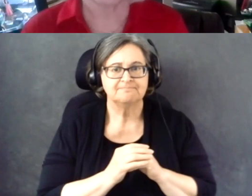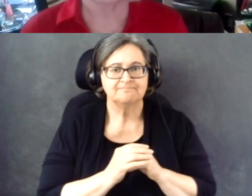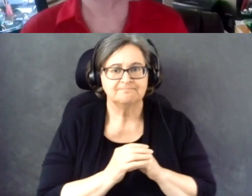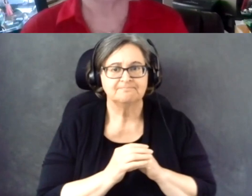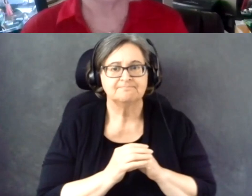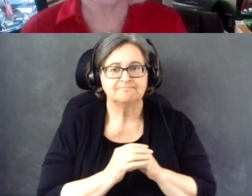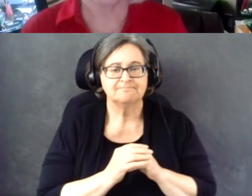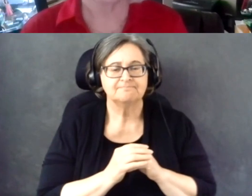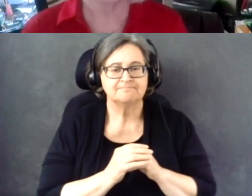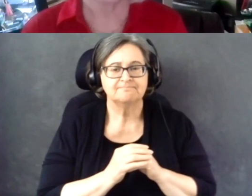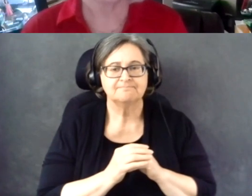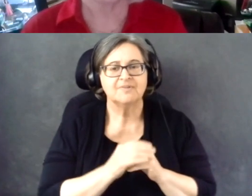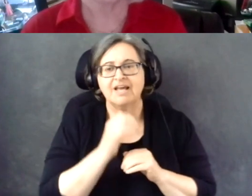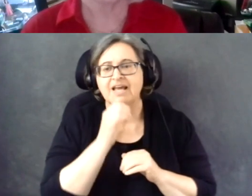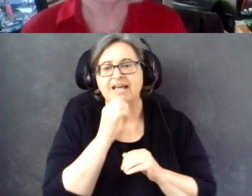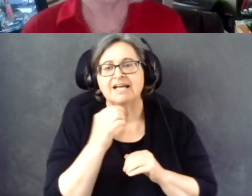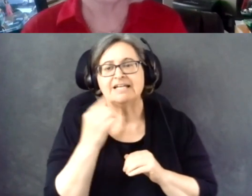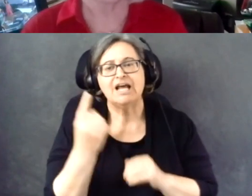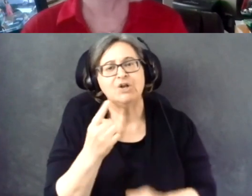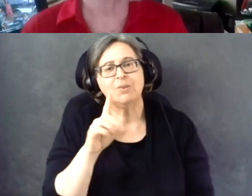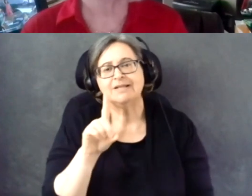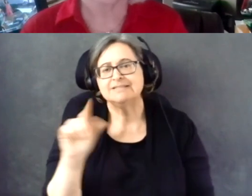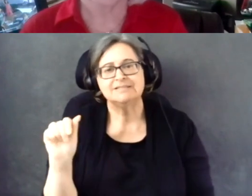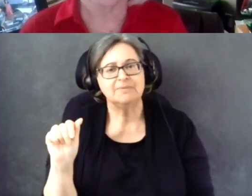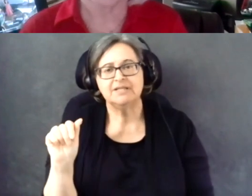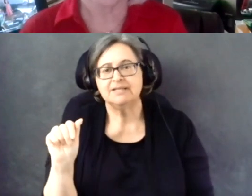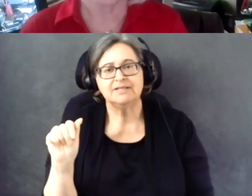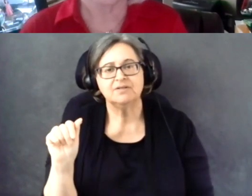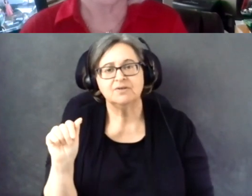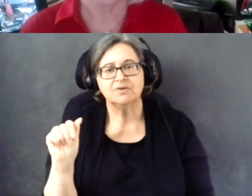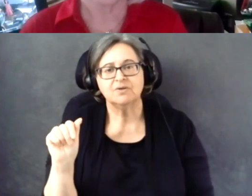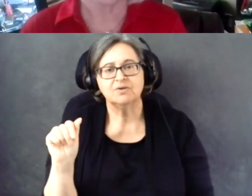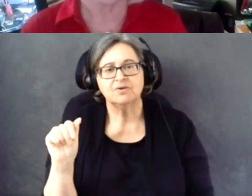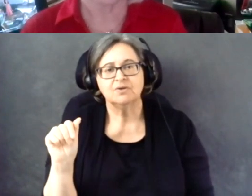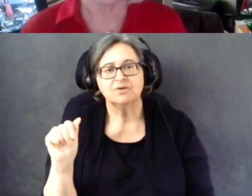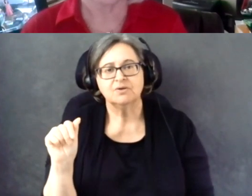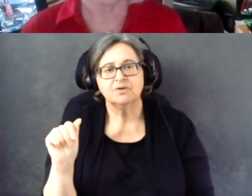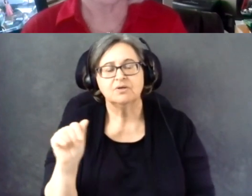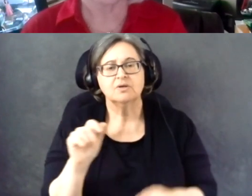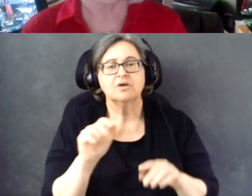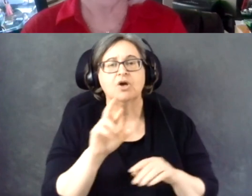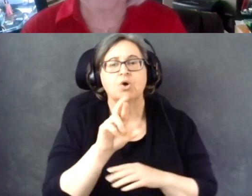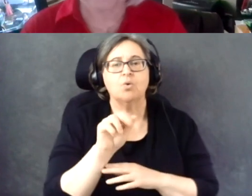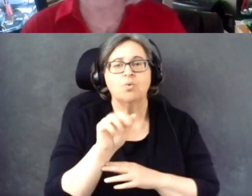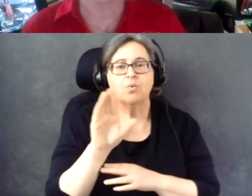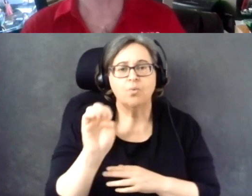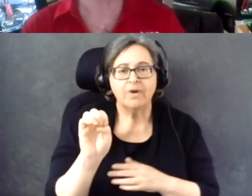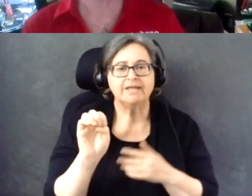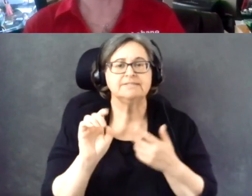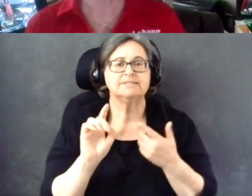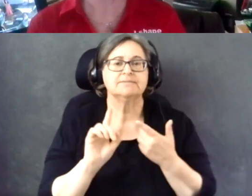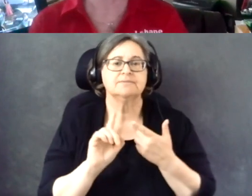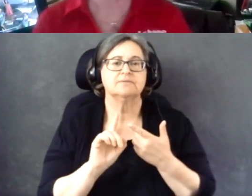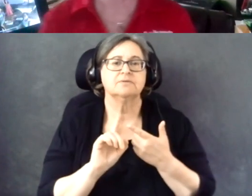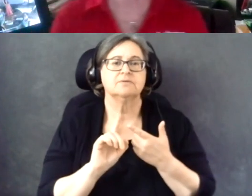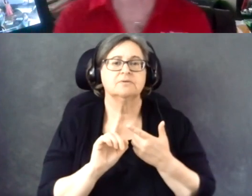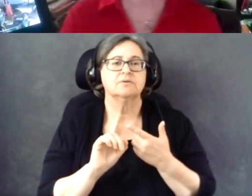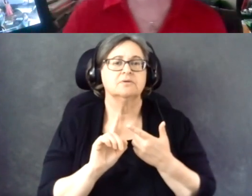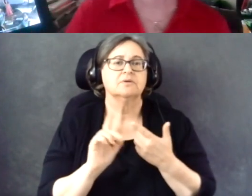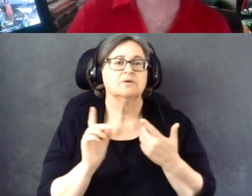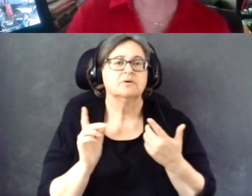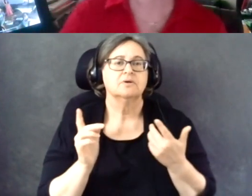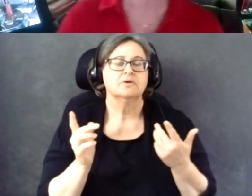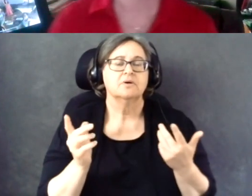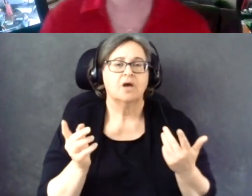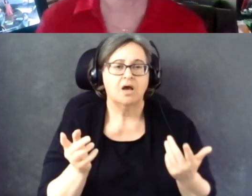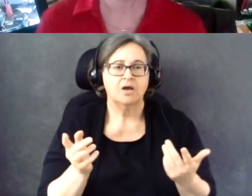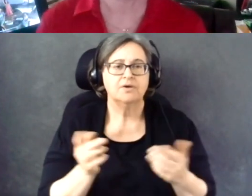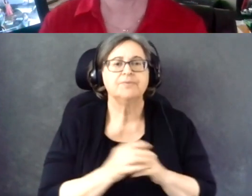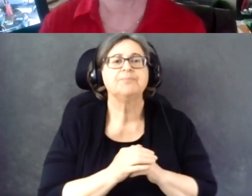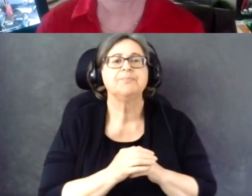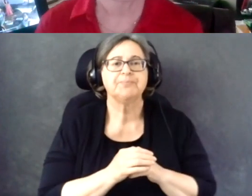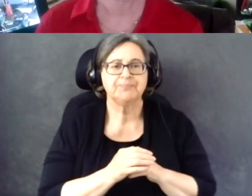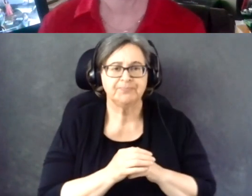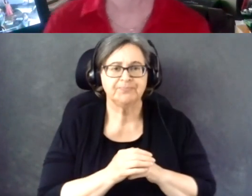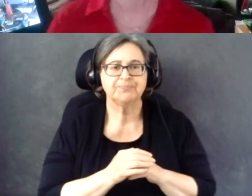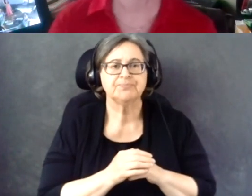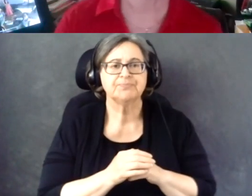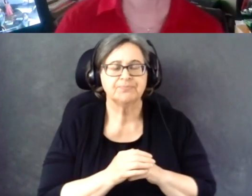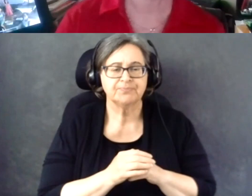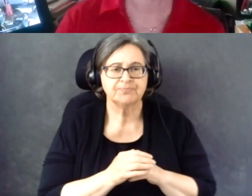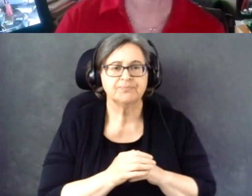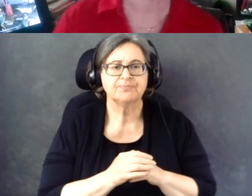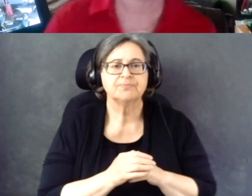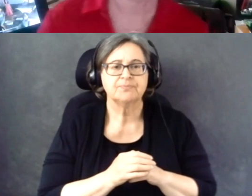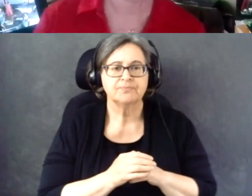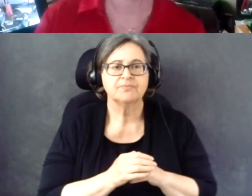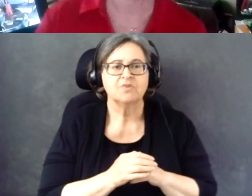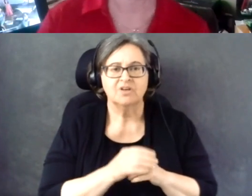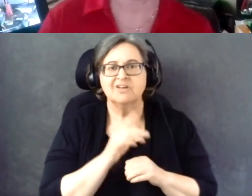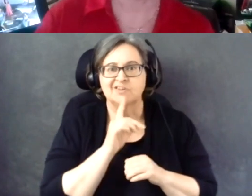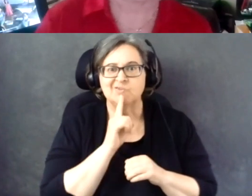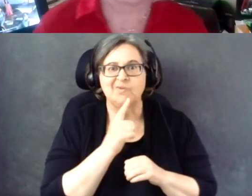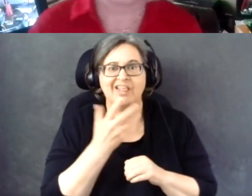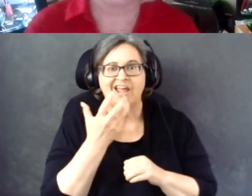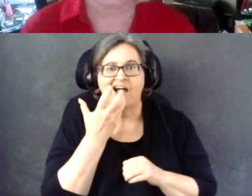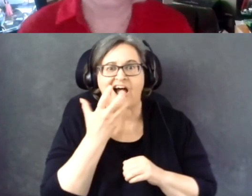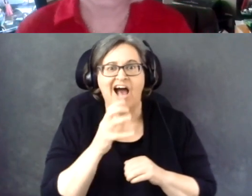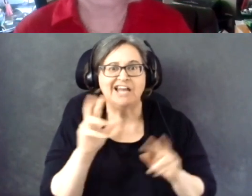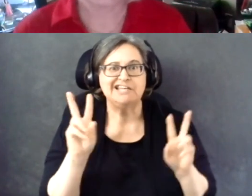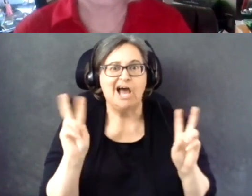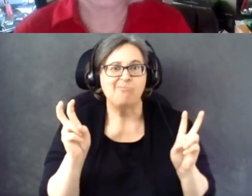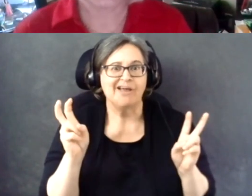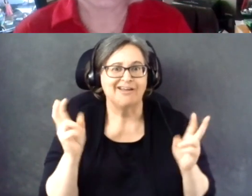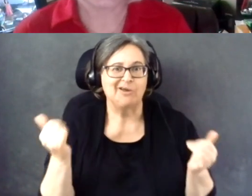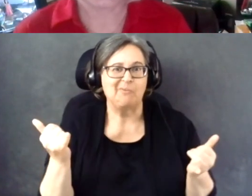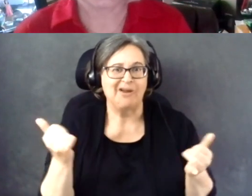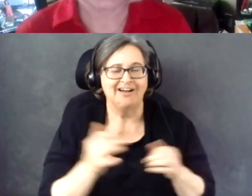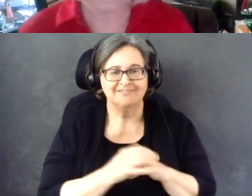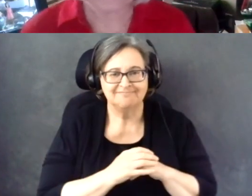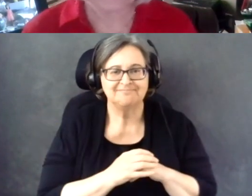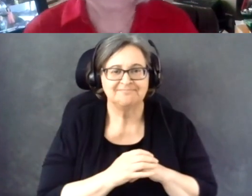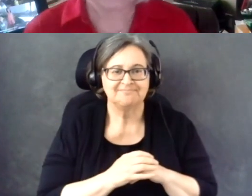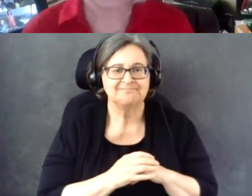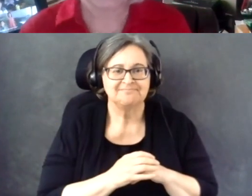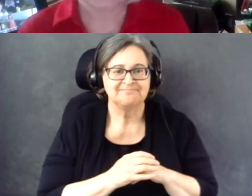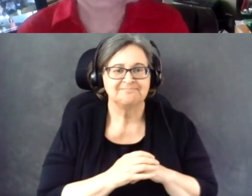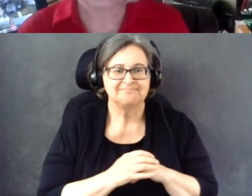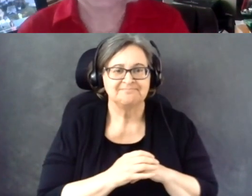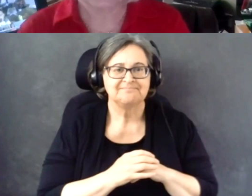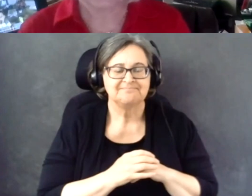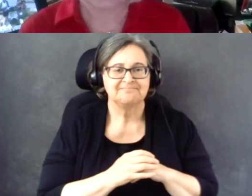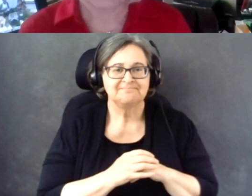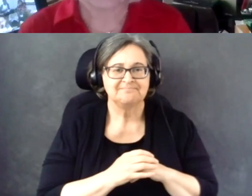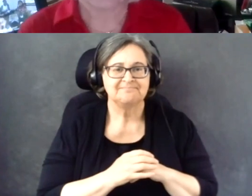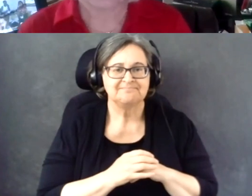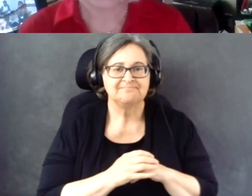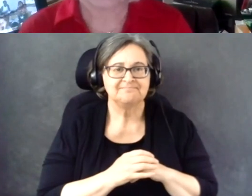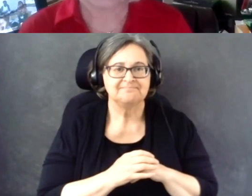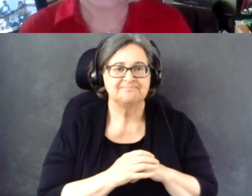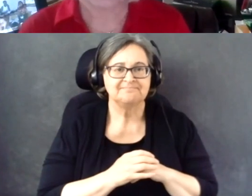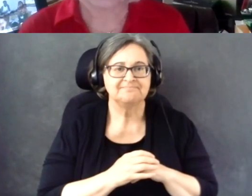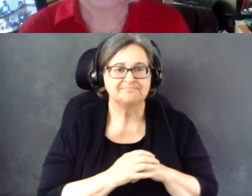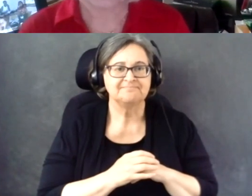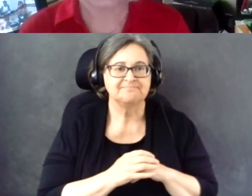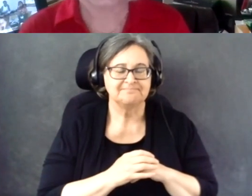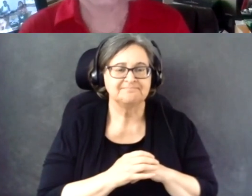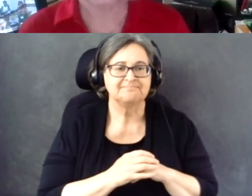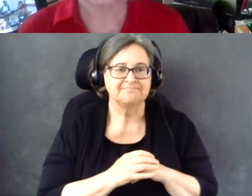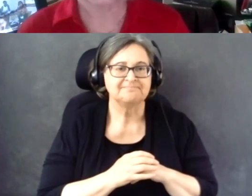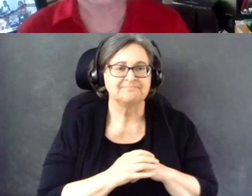It is currently a hot topic more and more.